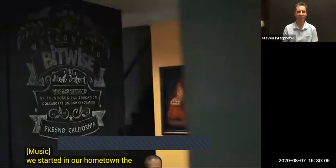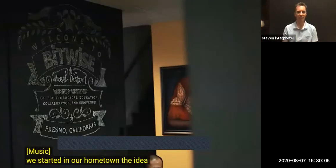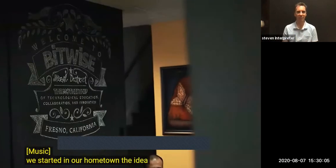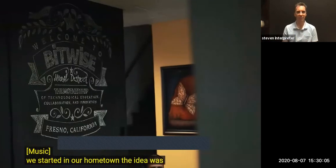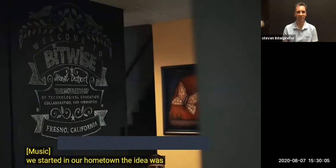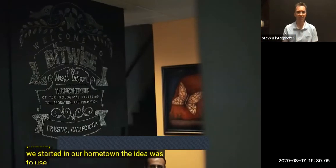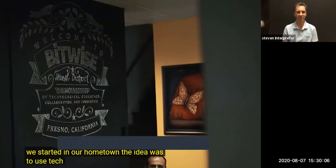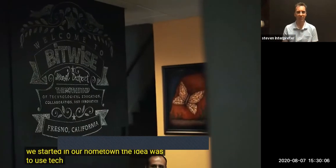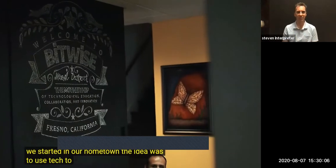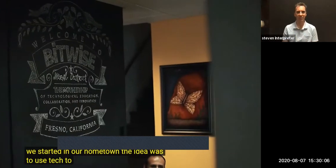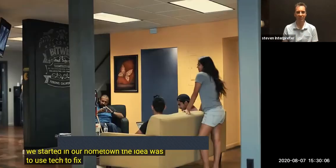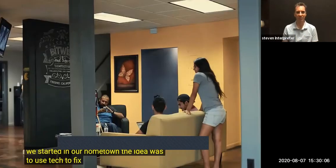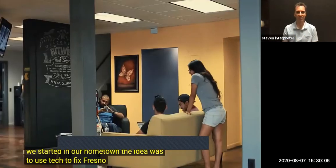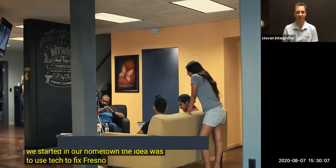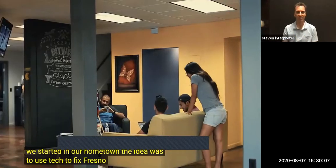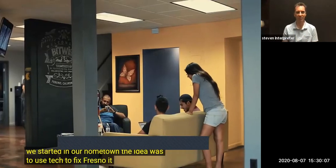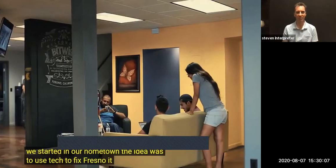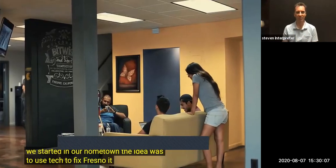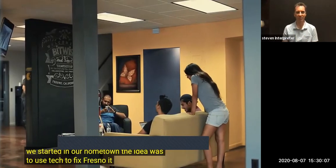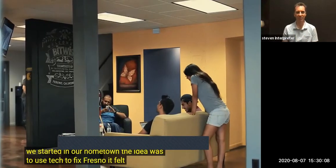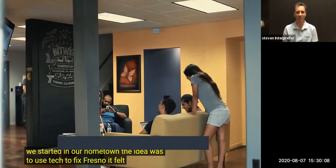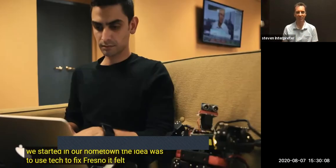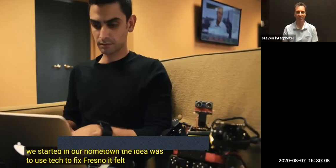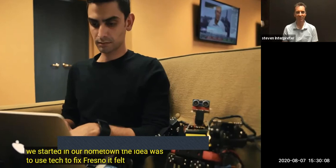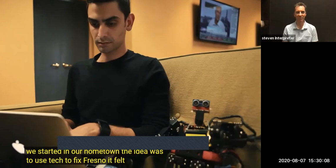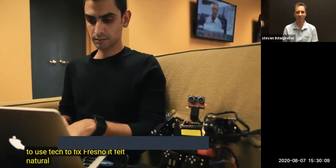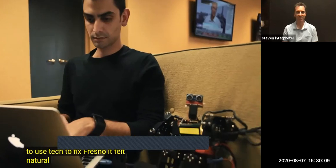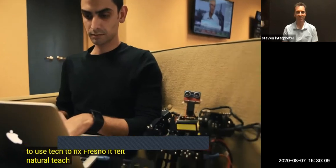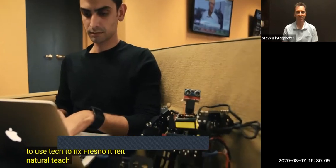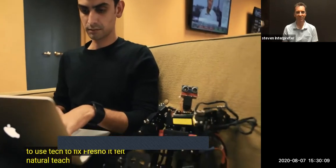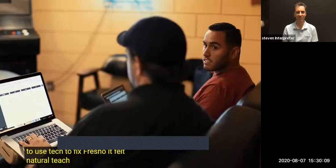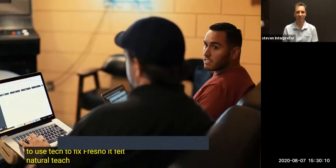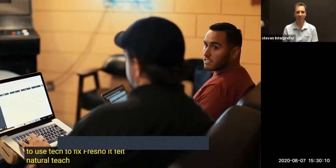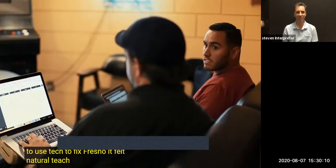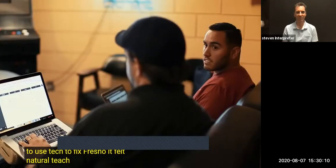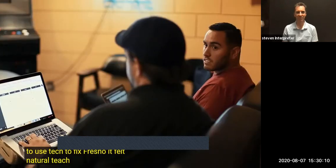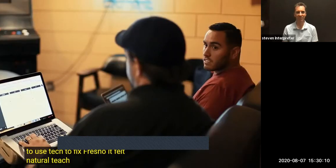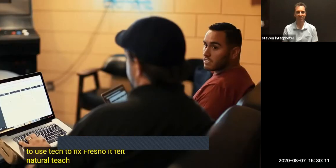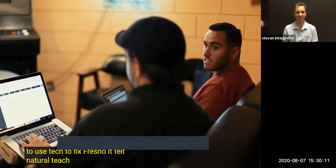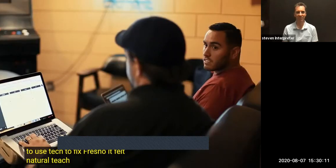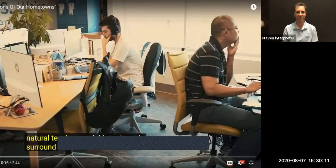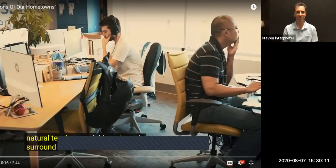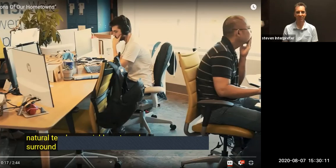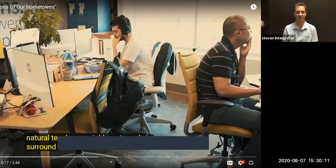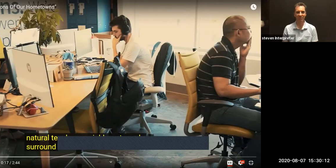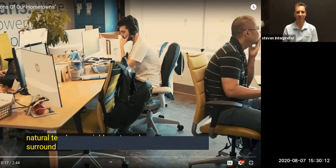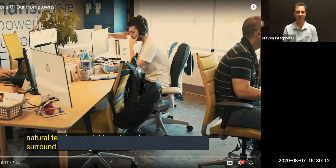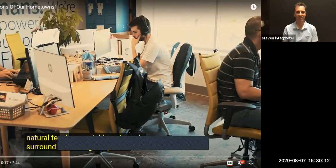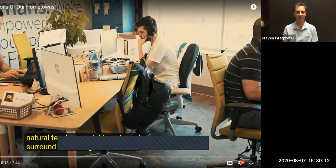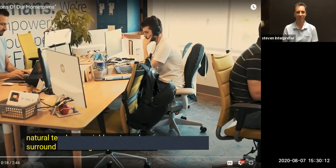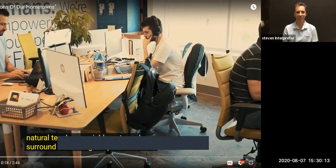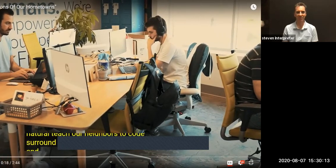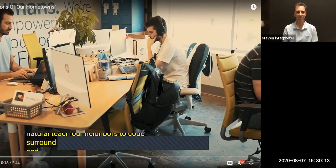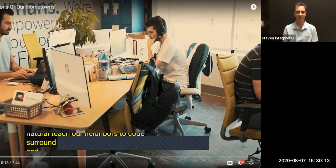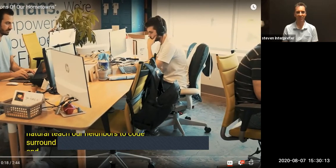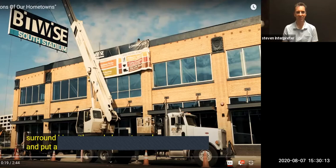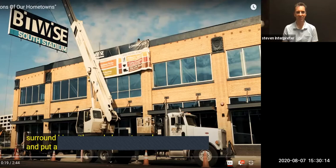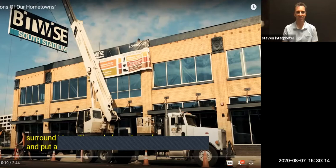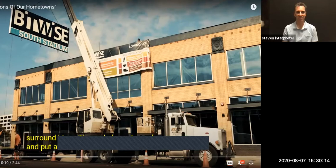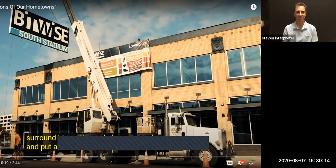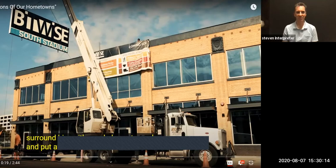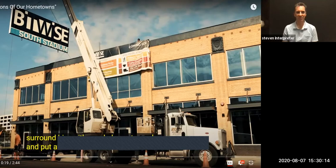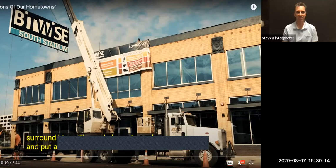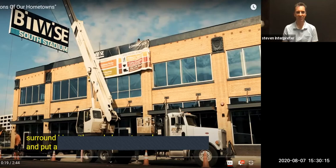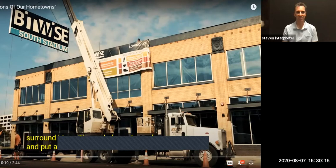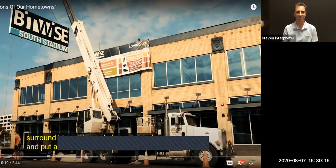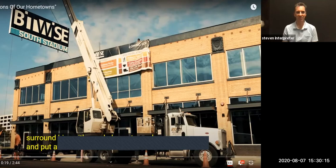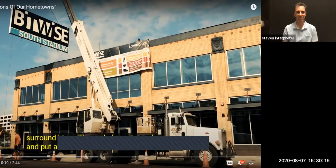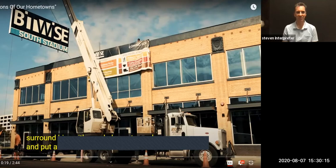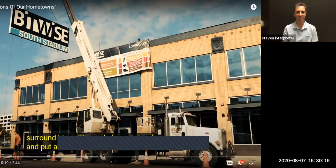Susi Nitzel: The idea was to use tech to fix Fresno, it felt natural to our neighbors to code surround them with good places to work and put all of it inside of a building, everyone could be proud of.